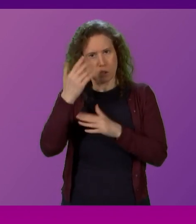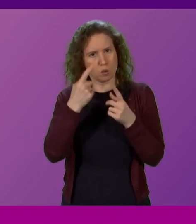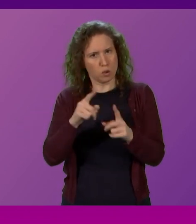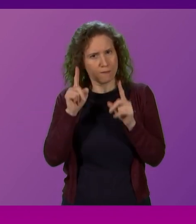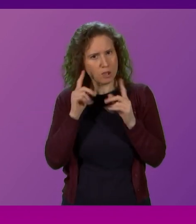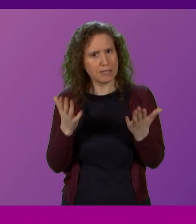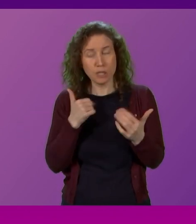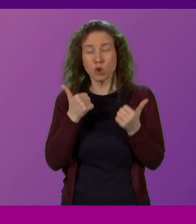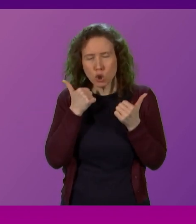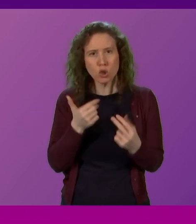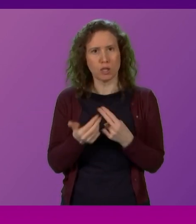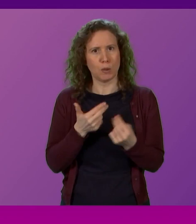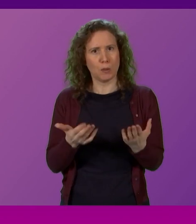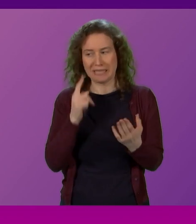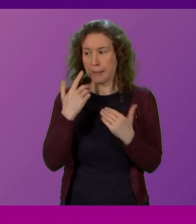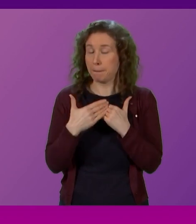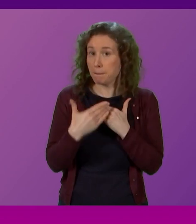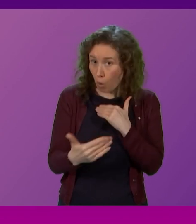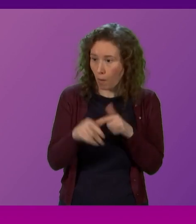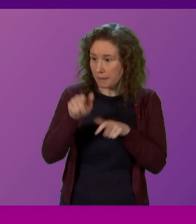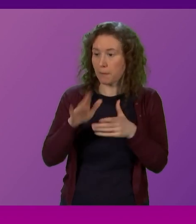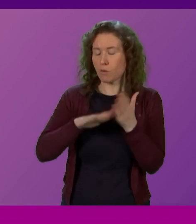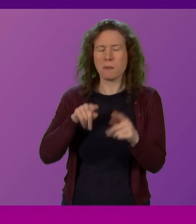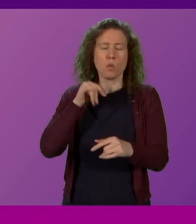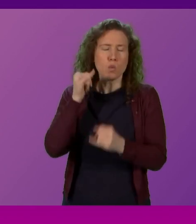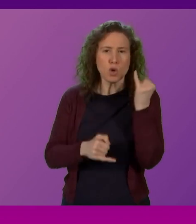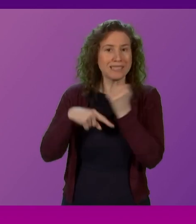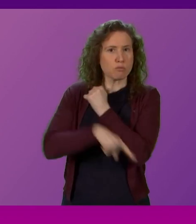good news that we are seeing more people from the most deprived areas actually going to